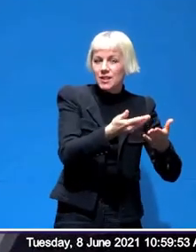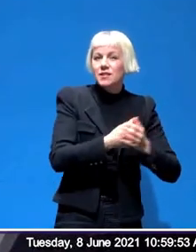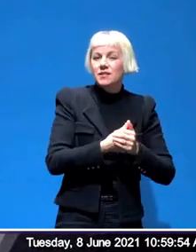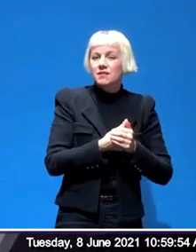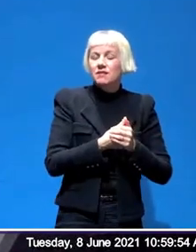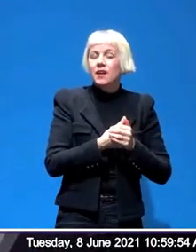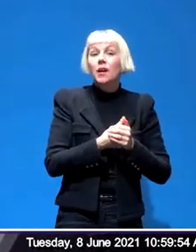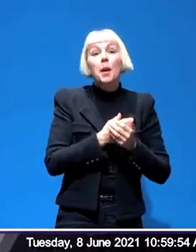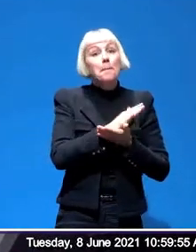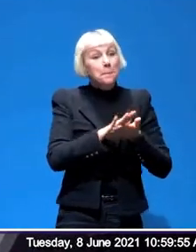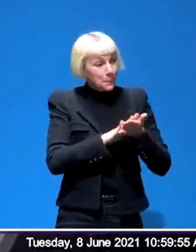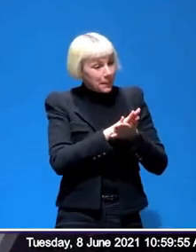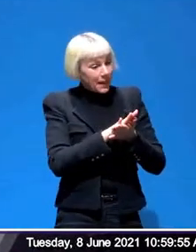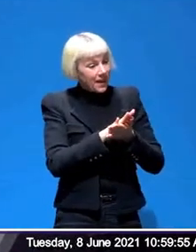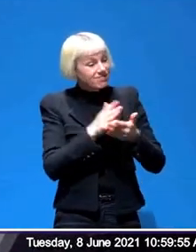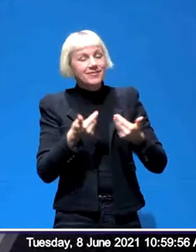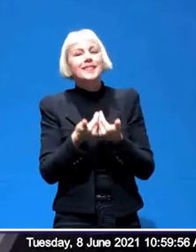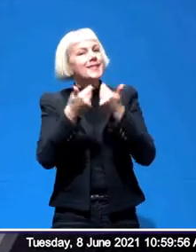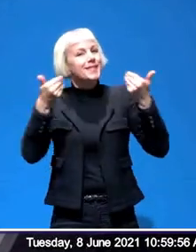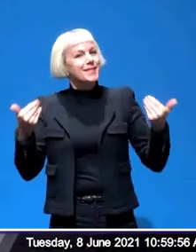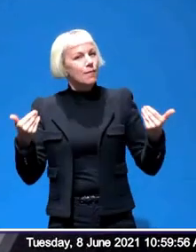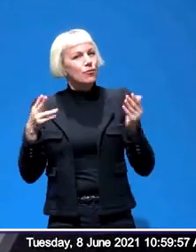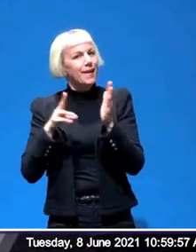I guess, to the Quality and Safeguards Commission.